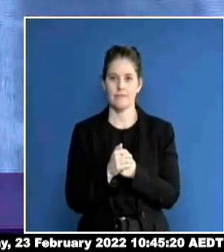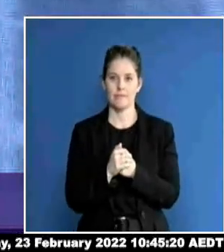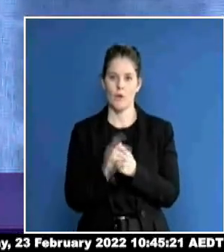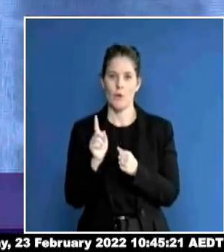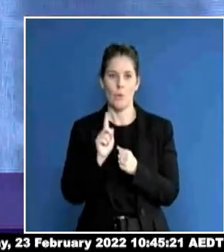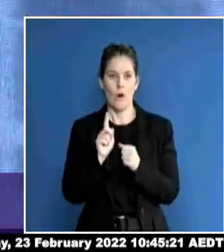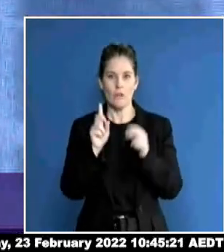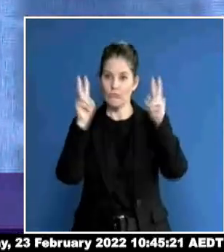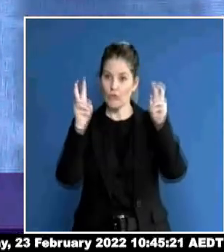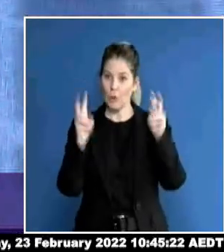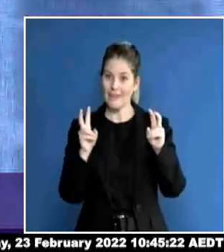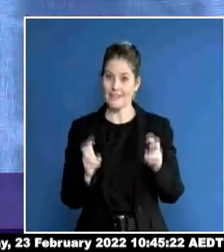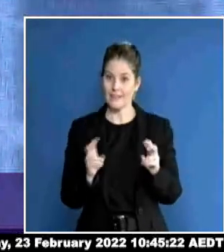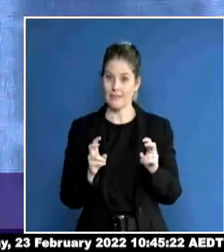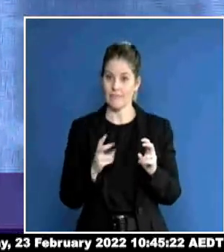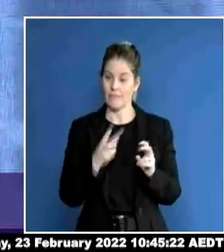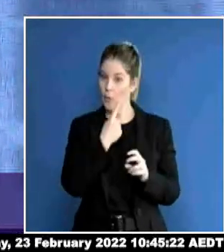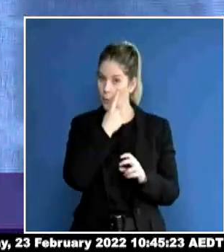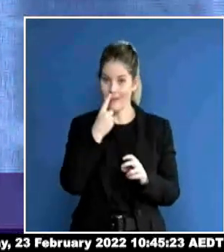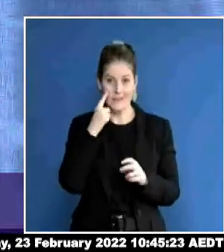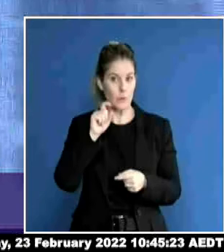need for DES providers to be person-centred.